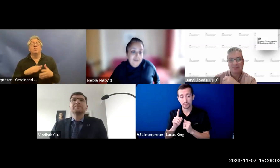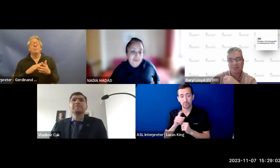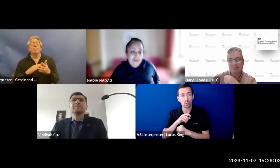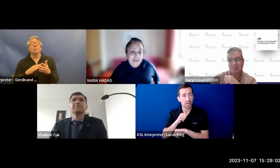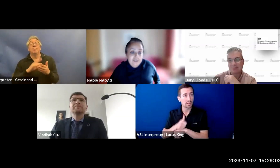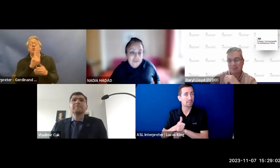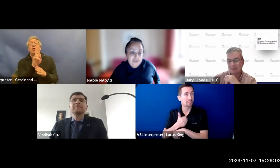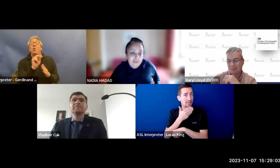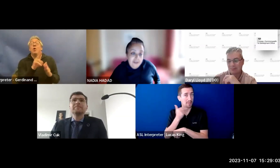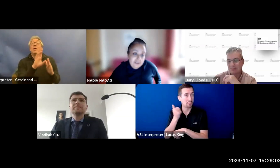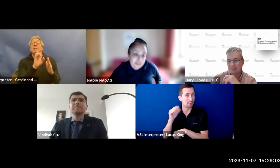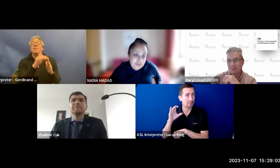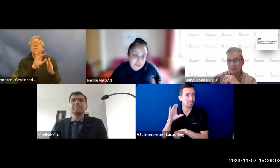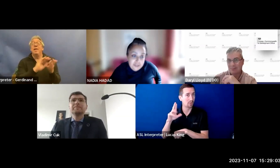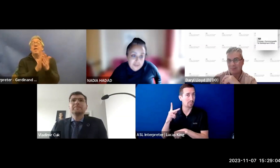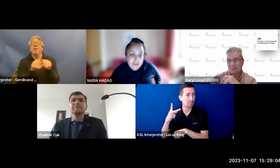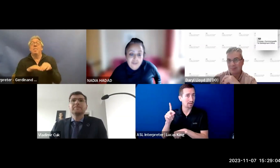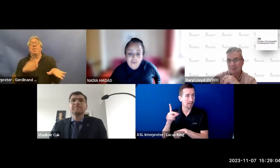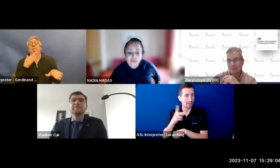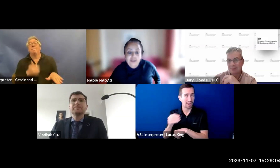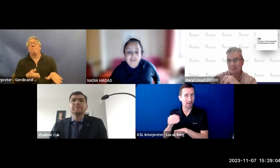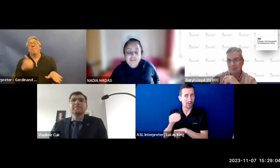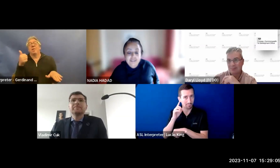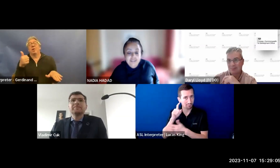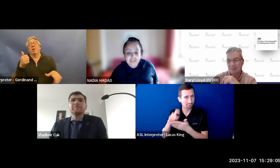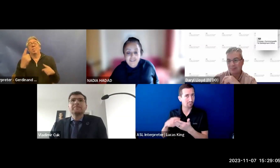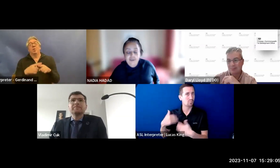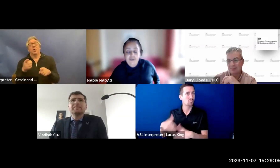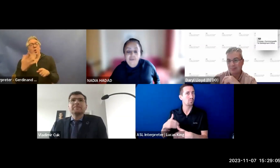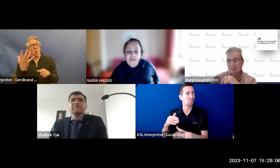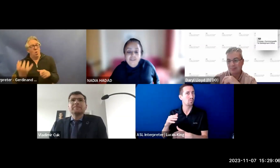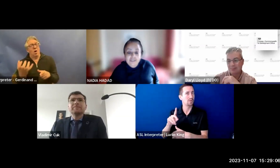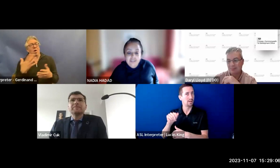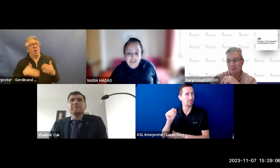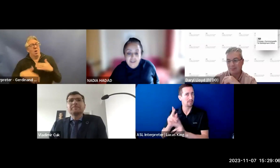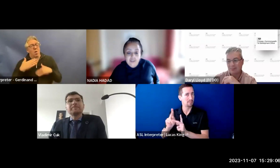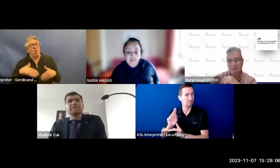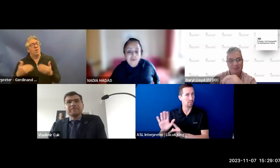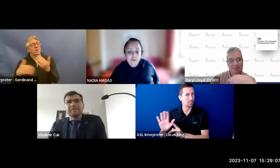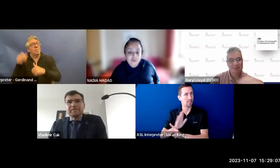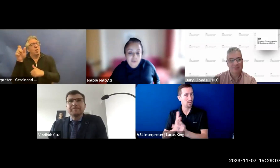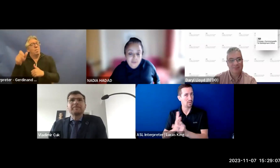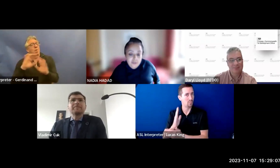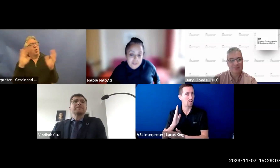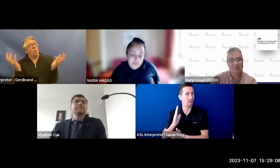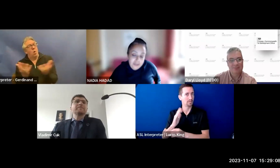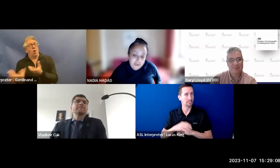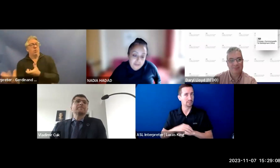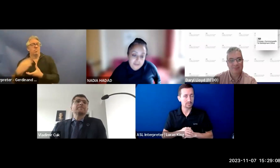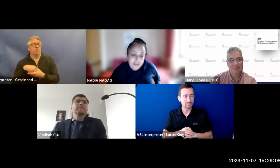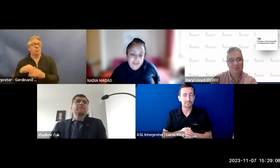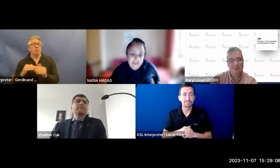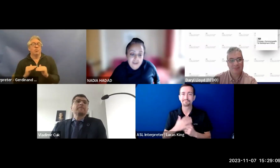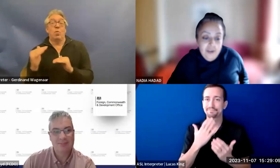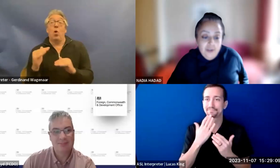and realize the Rights of Persons with Disabilities worldwide. We'll go to our third speaker of today.